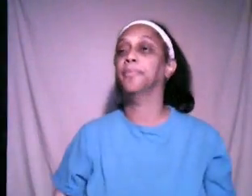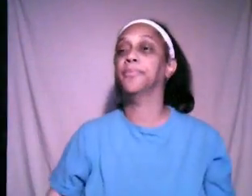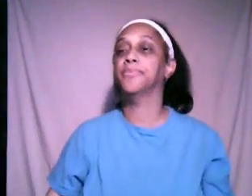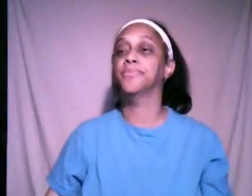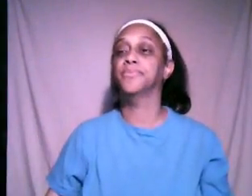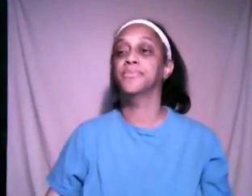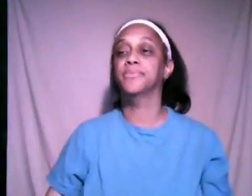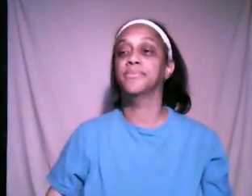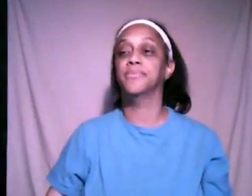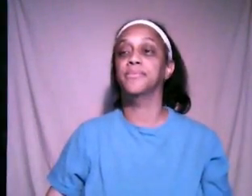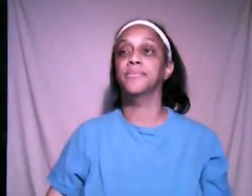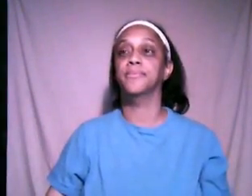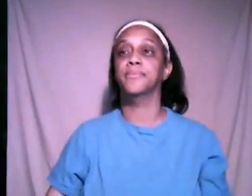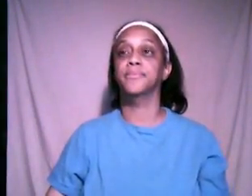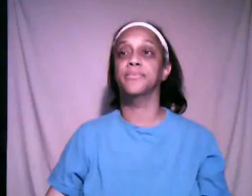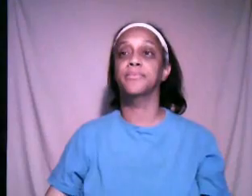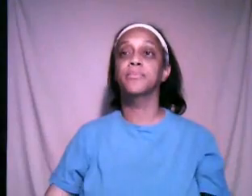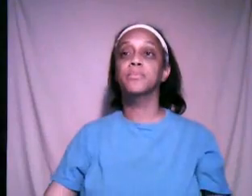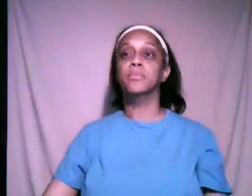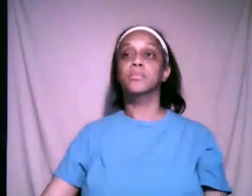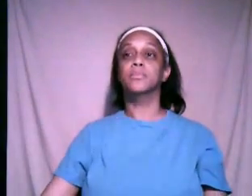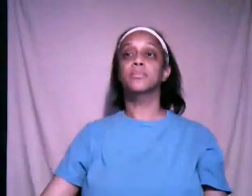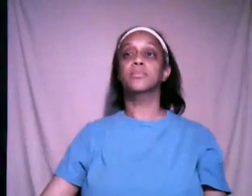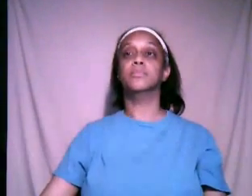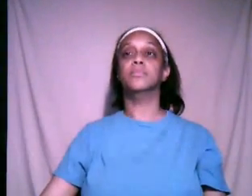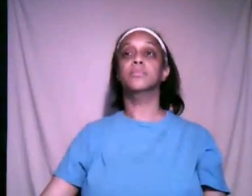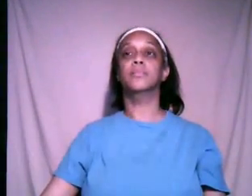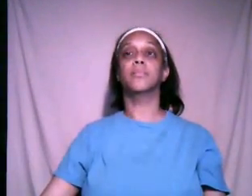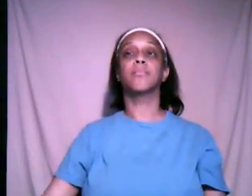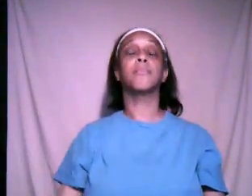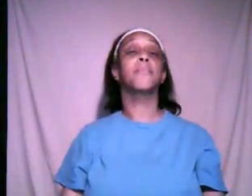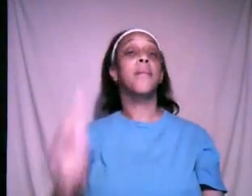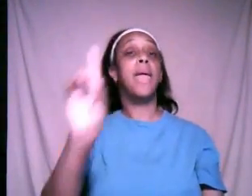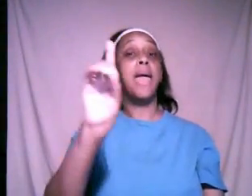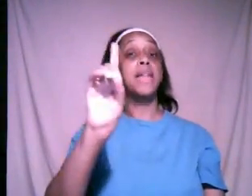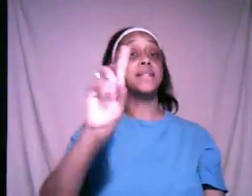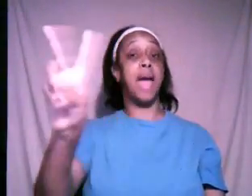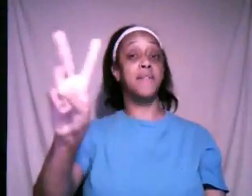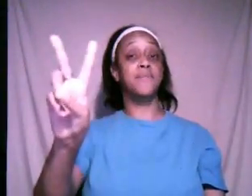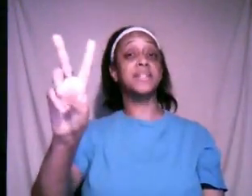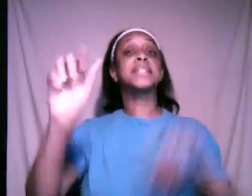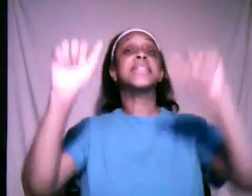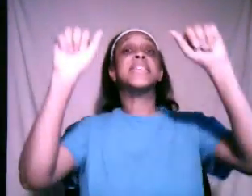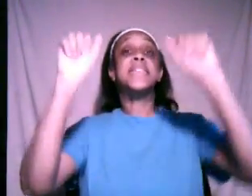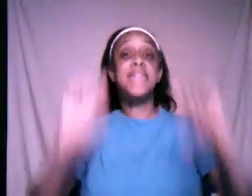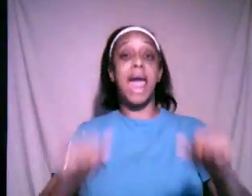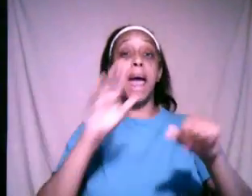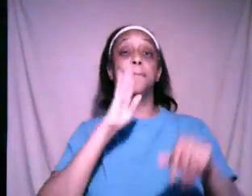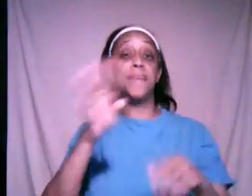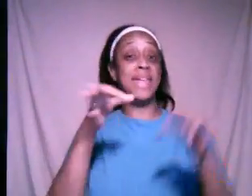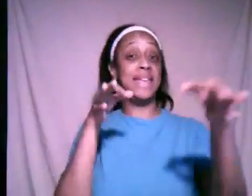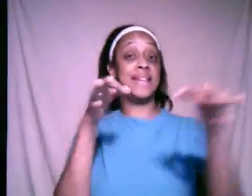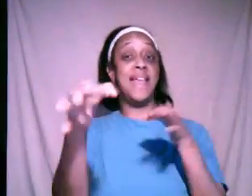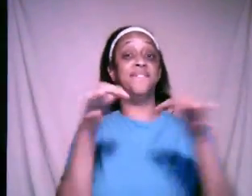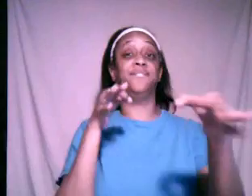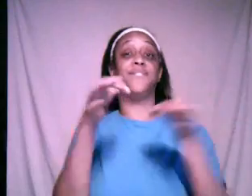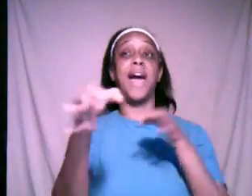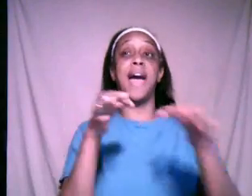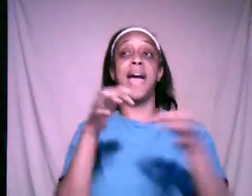Domestic Violence can be defined